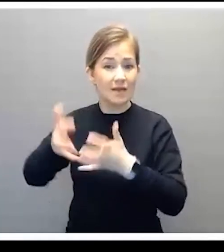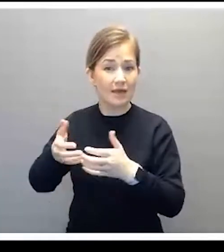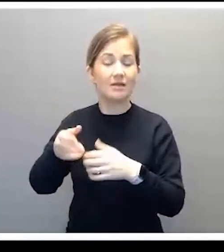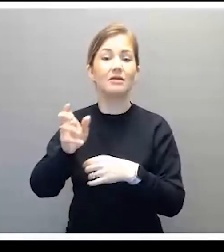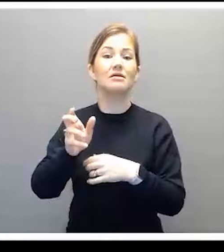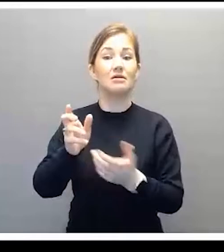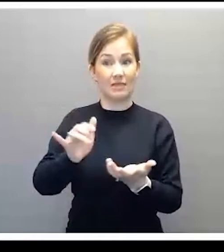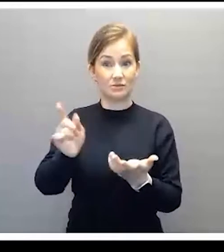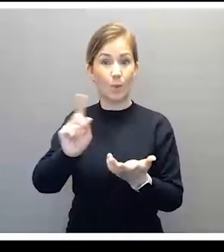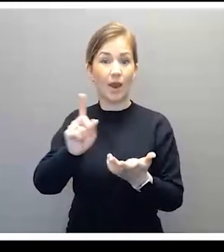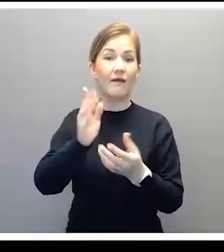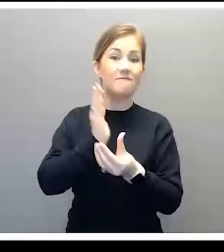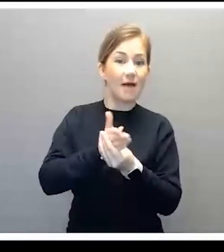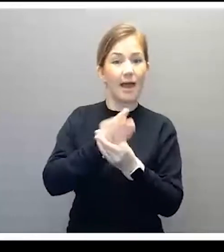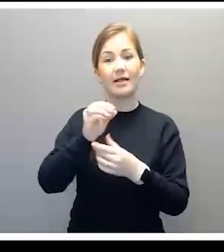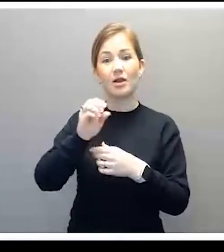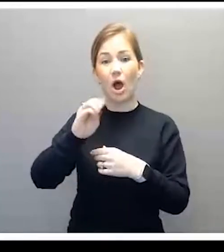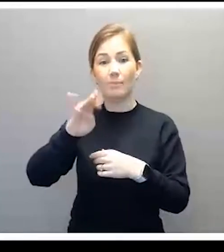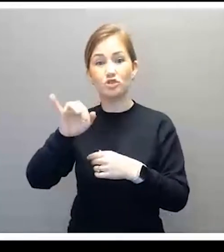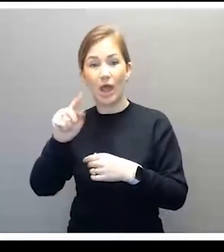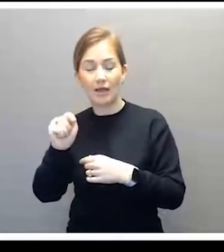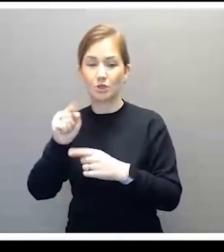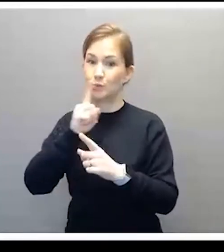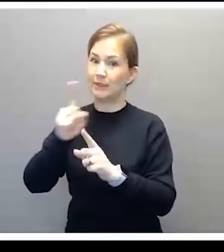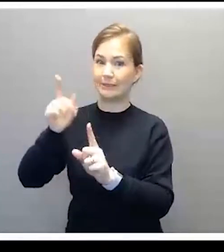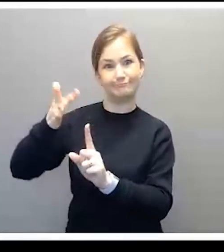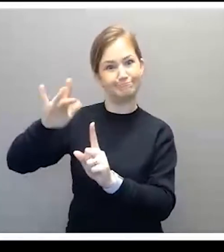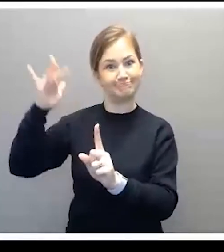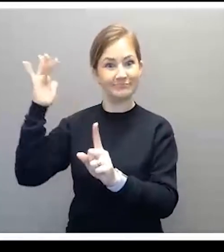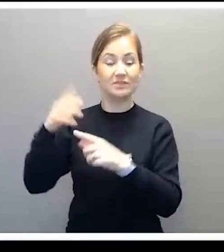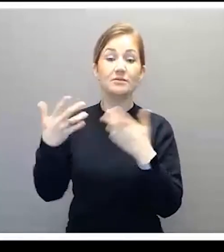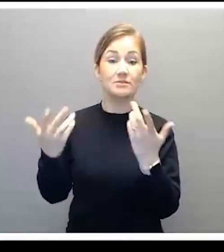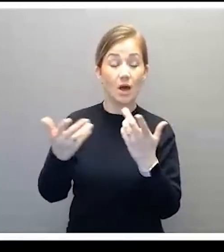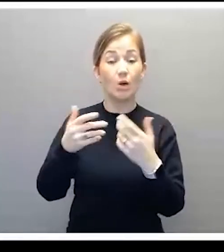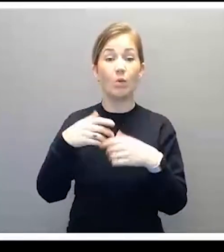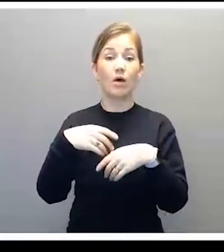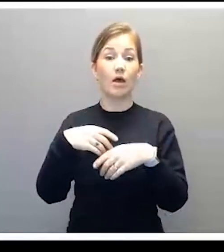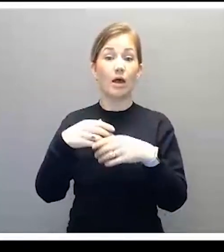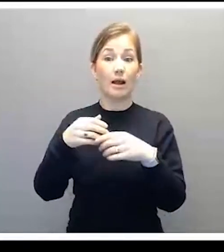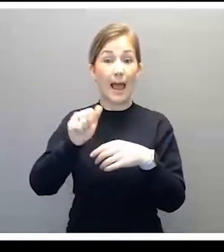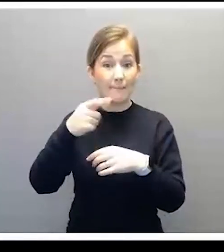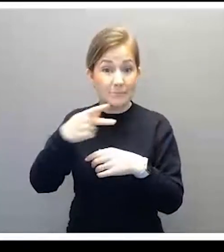this is where File and Object shine. And so as applications start to scale